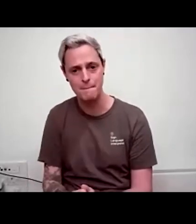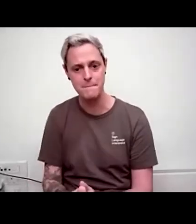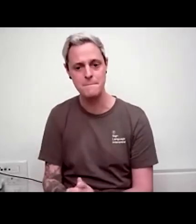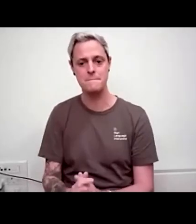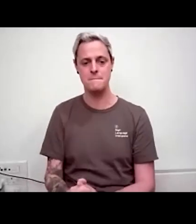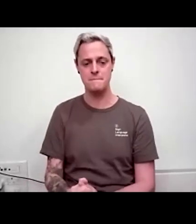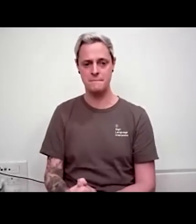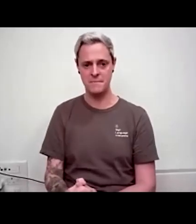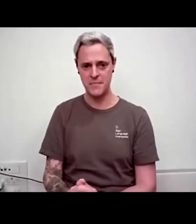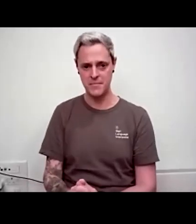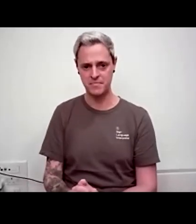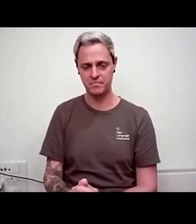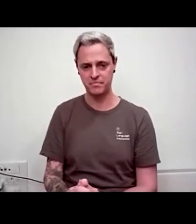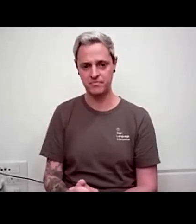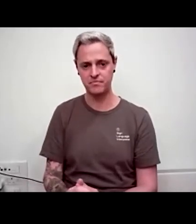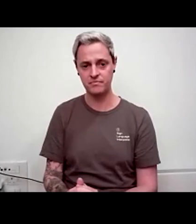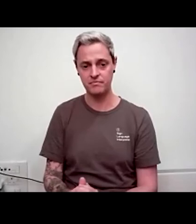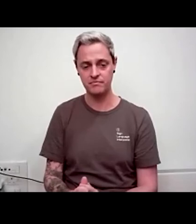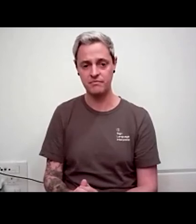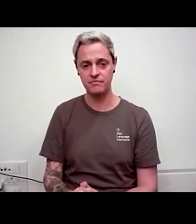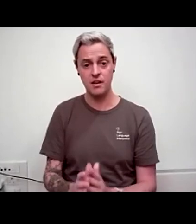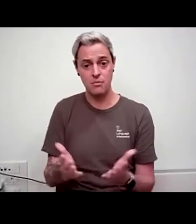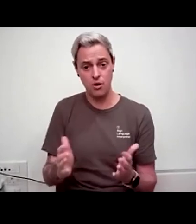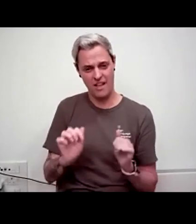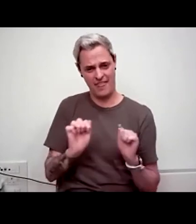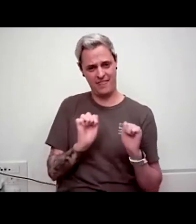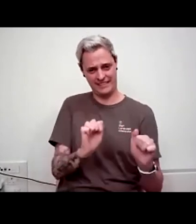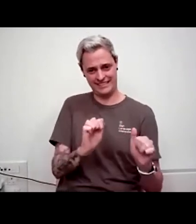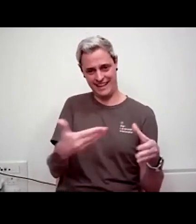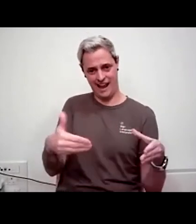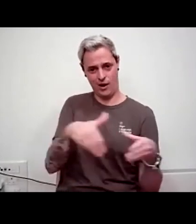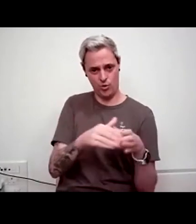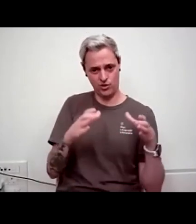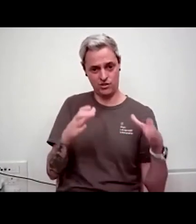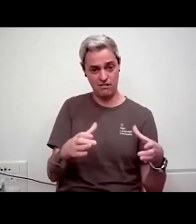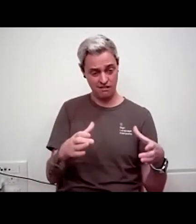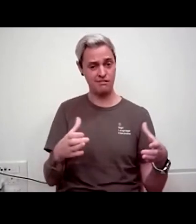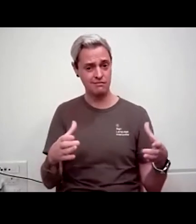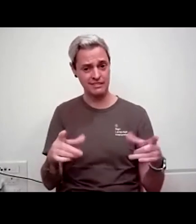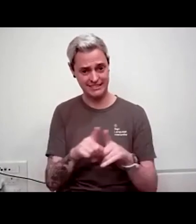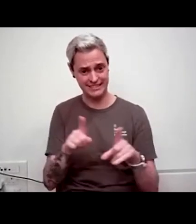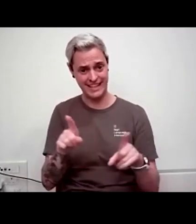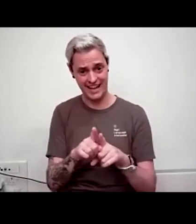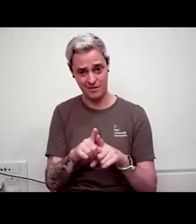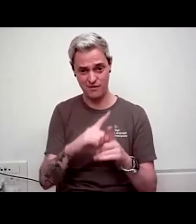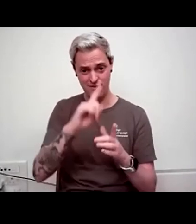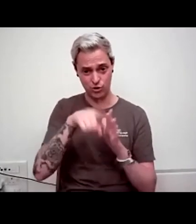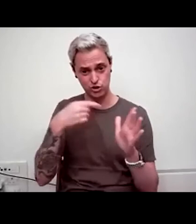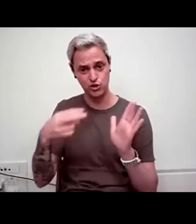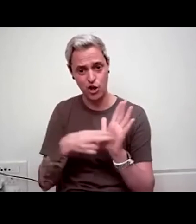But unfortunately the logic of this type of inclusion expresses exactly the assumptions that we've seen in John Chrysostom.